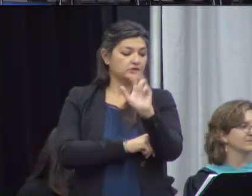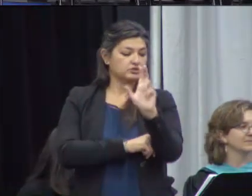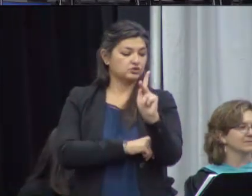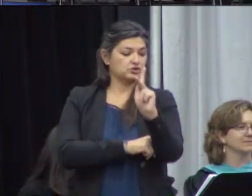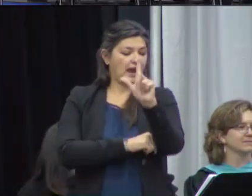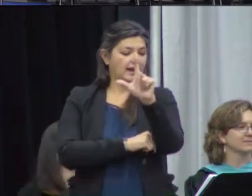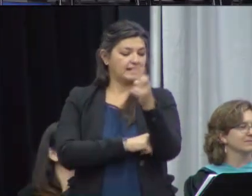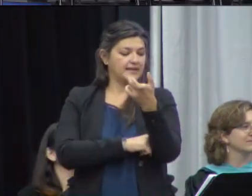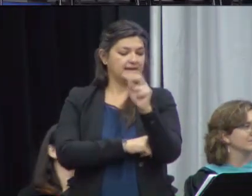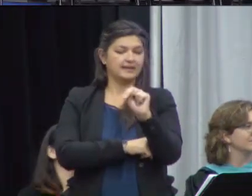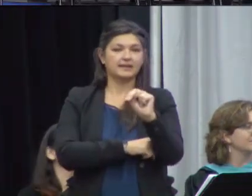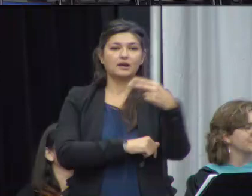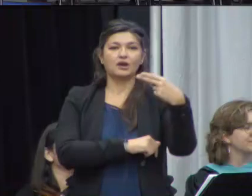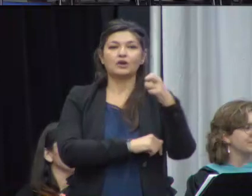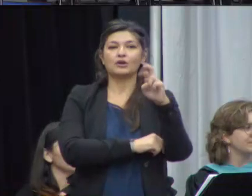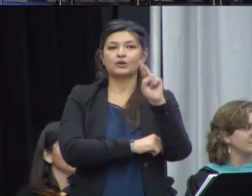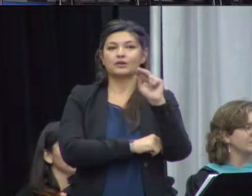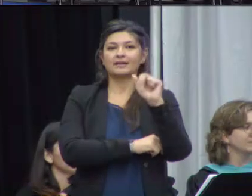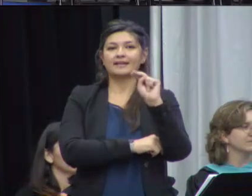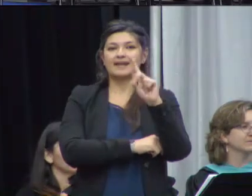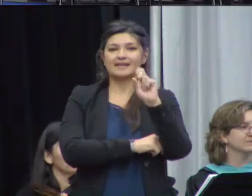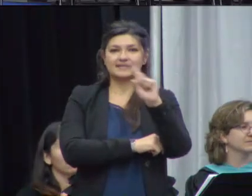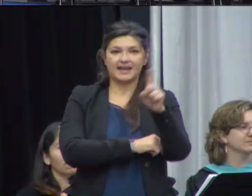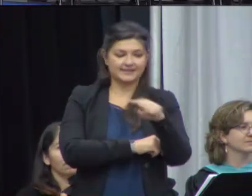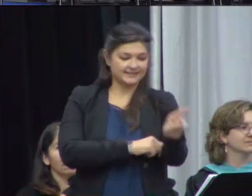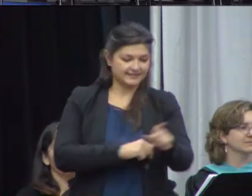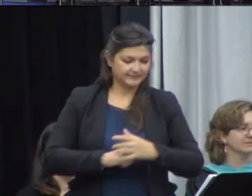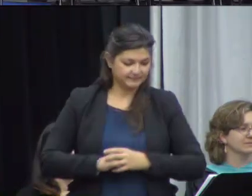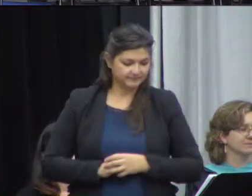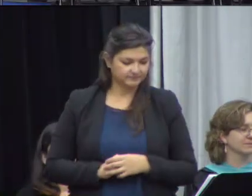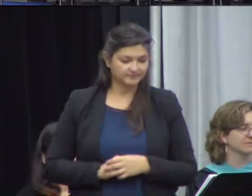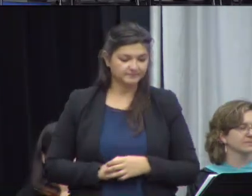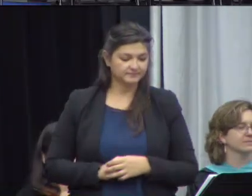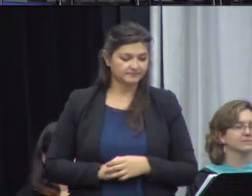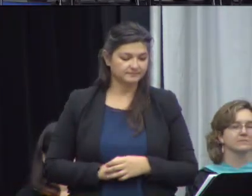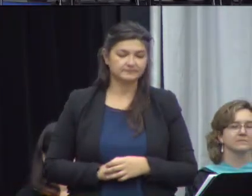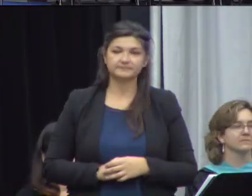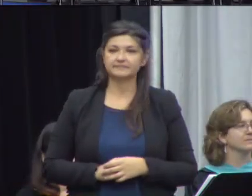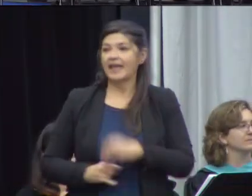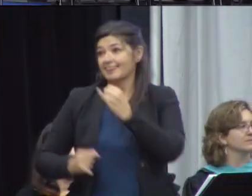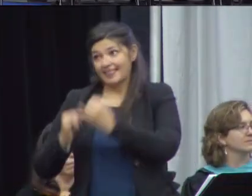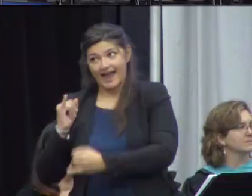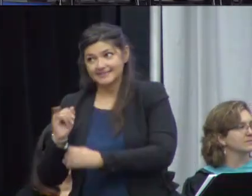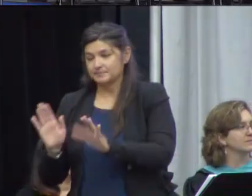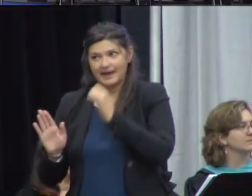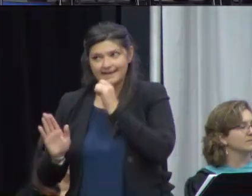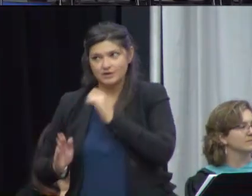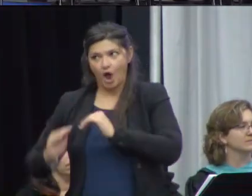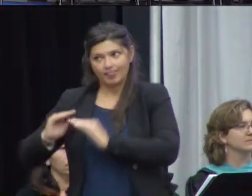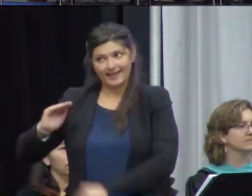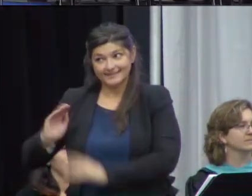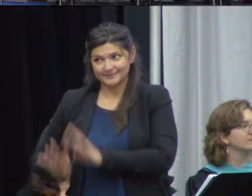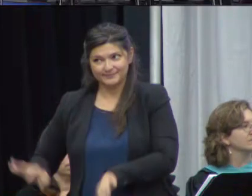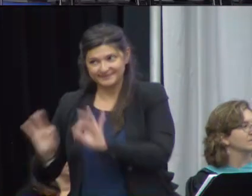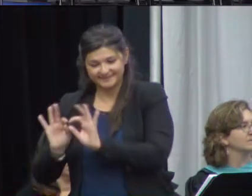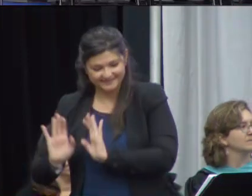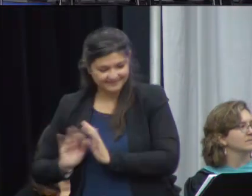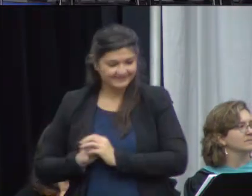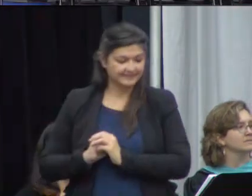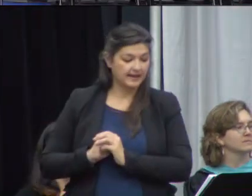(audience applauds) And last but not least, I would like to introduce